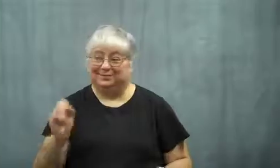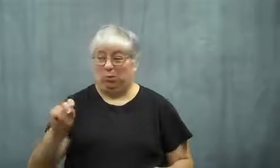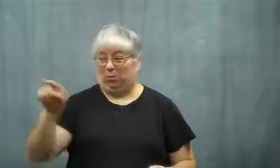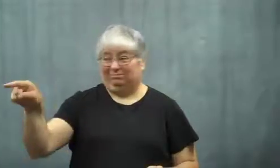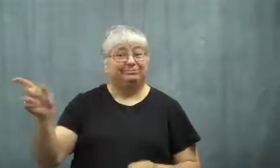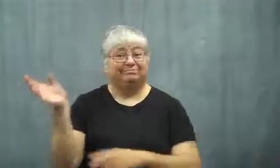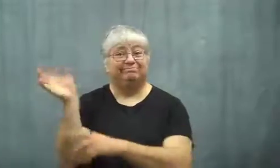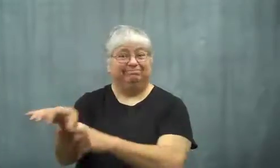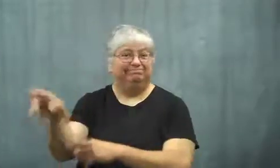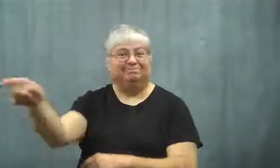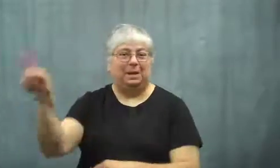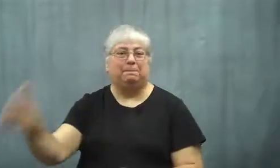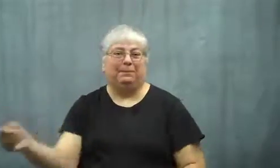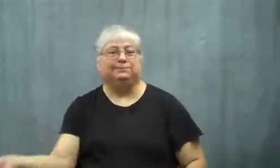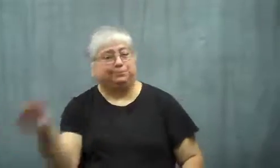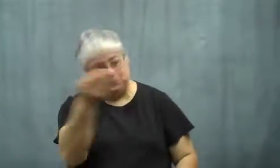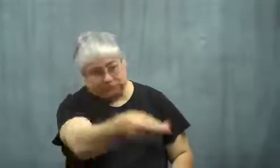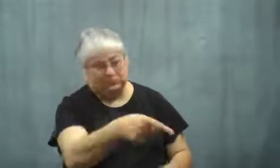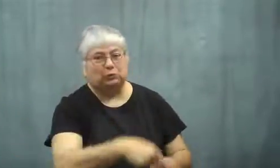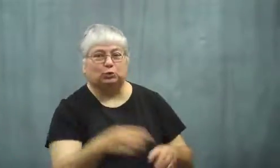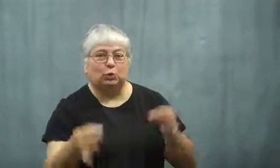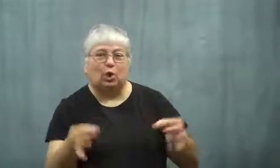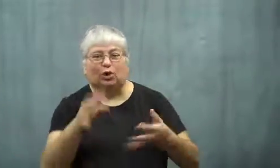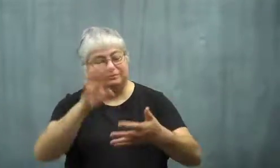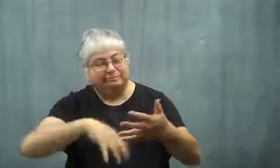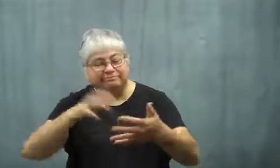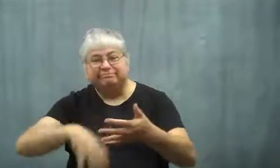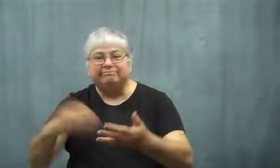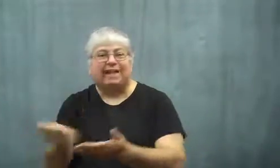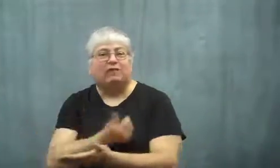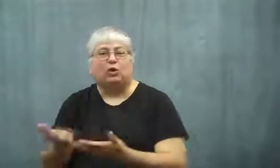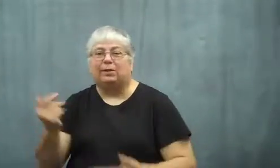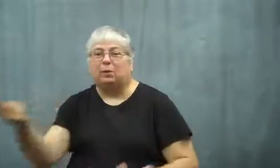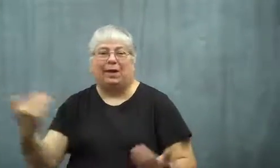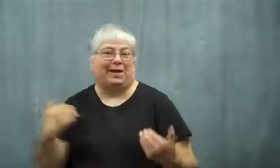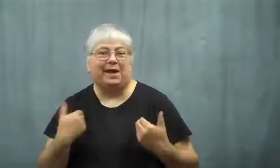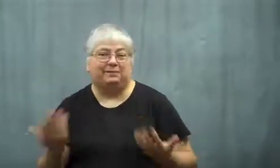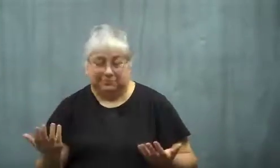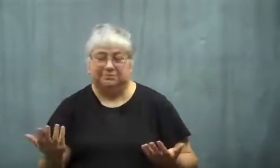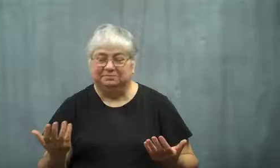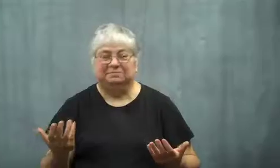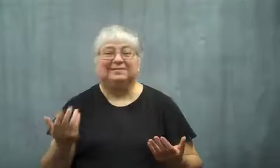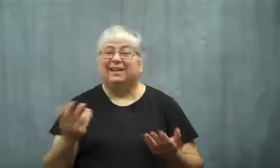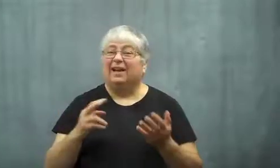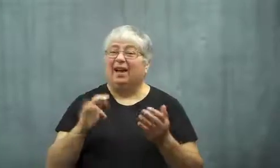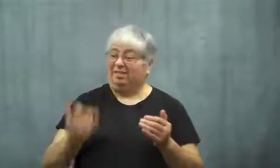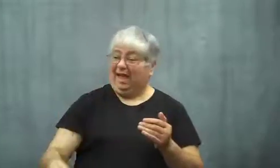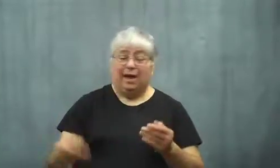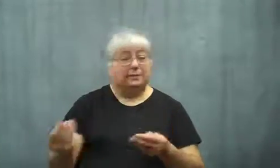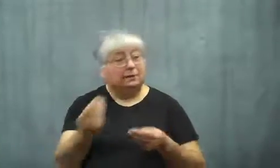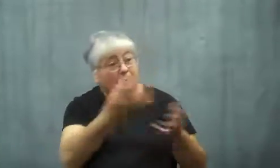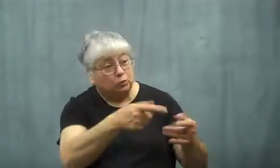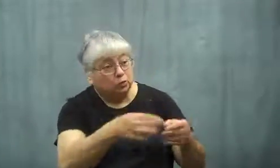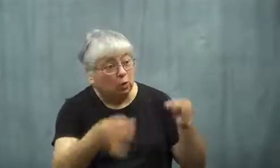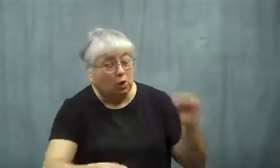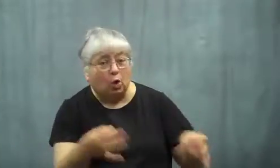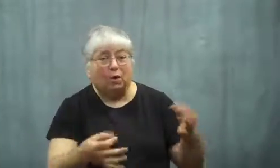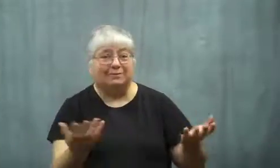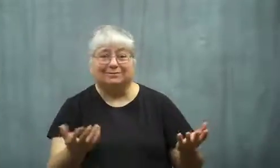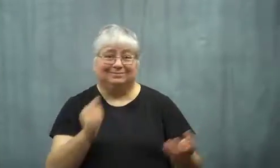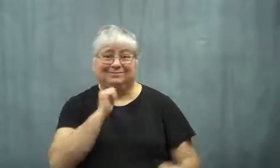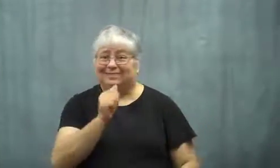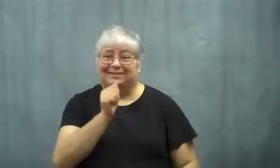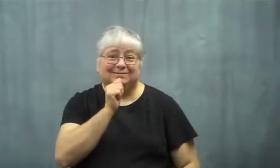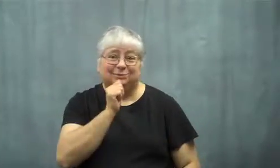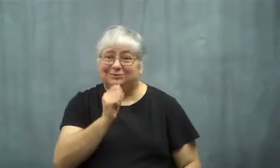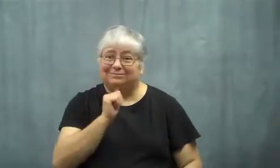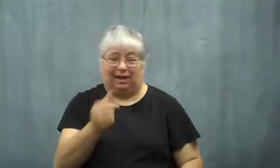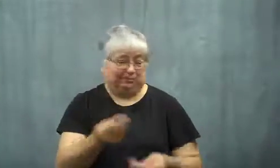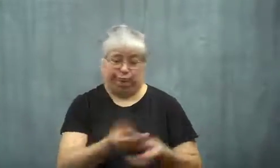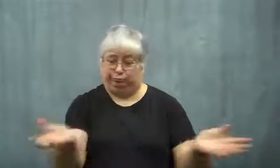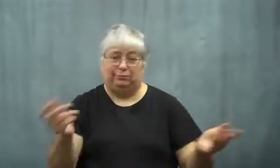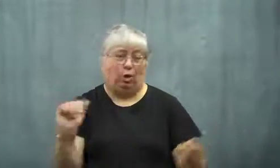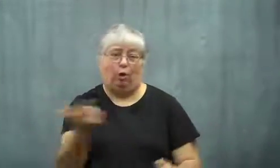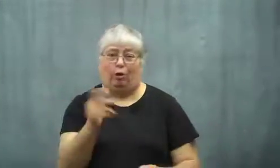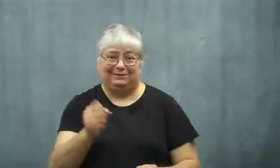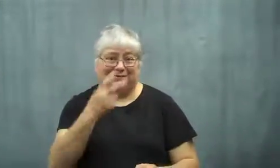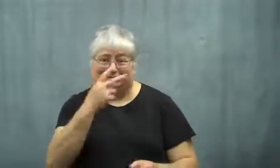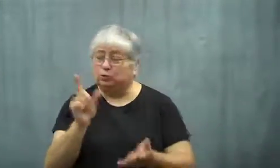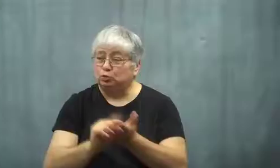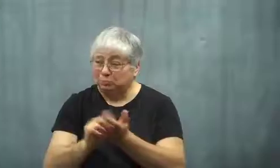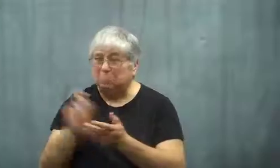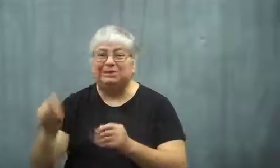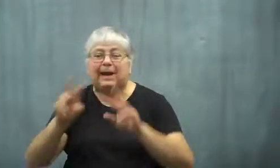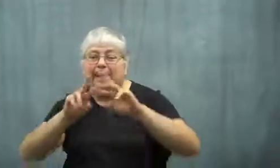The prosecutor is obligated to turn over everything he has to the court.